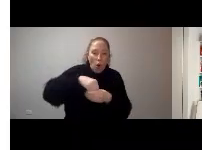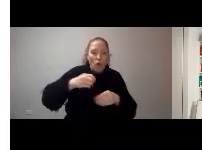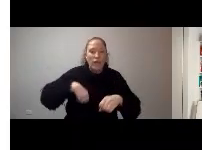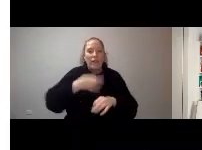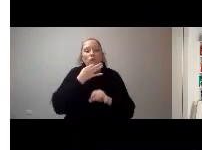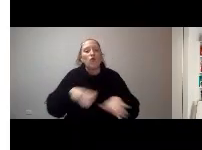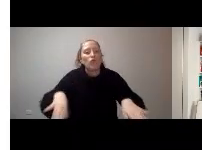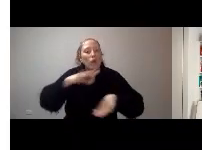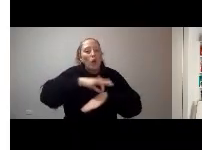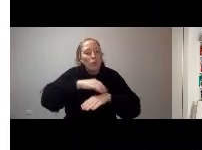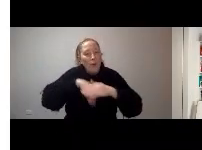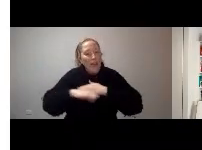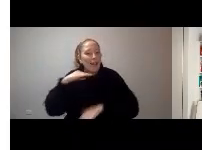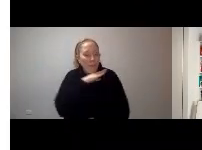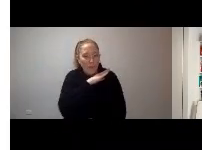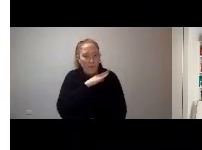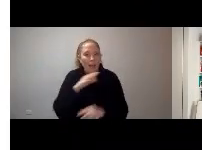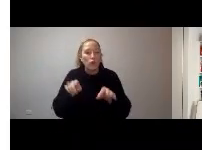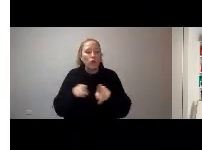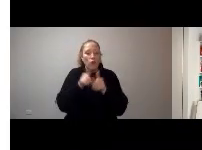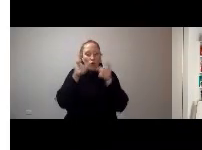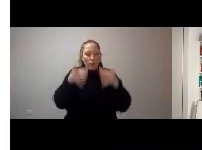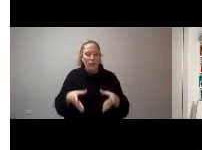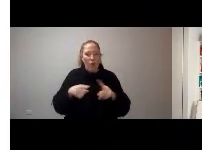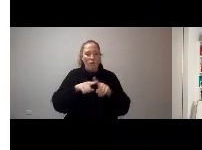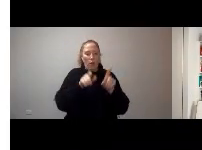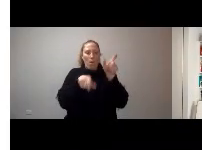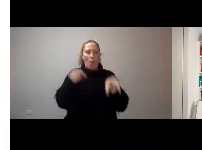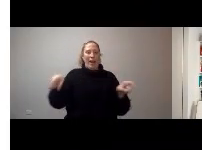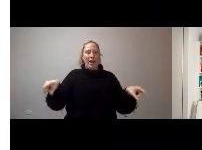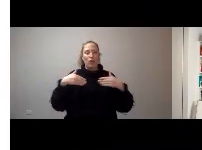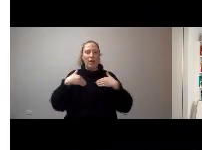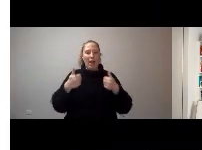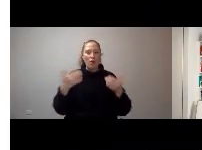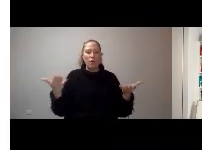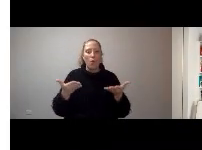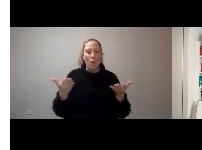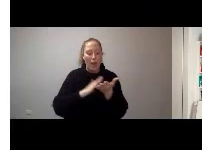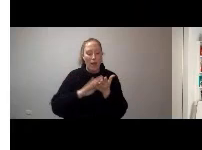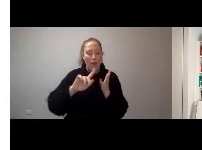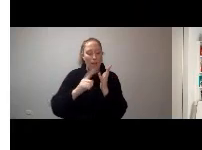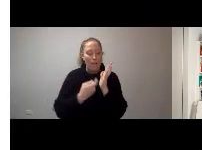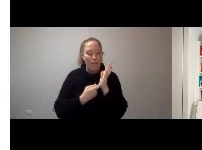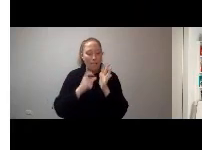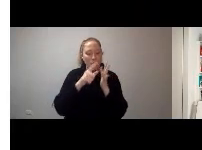and Theme Director of Population Health at the Murdoch Children's Research Institute.